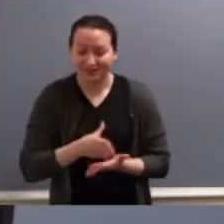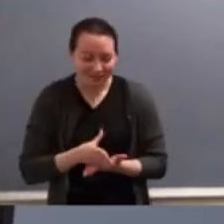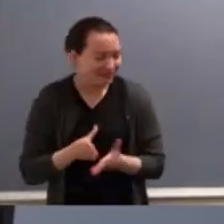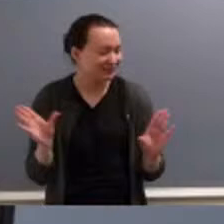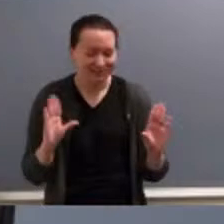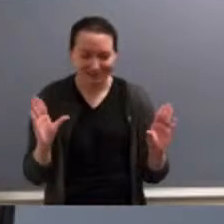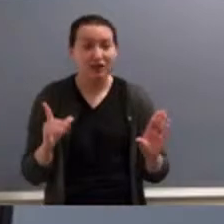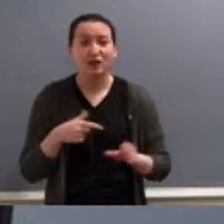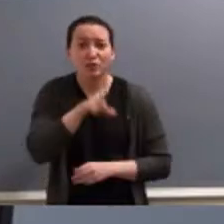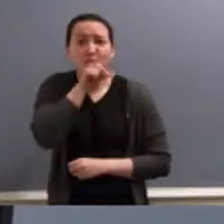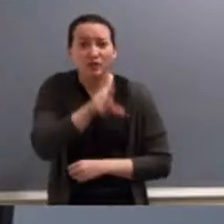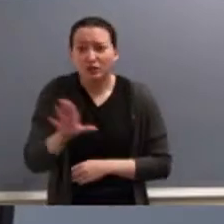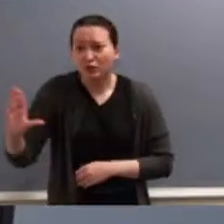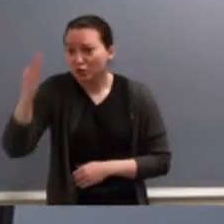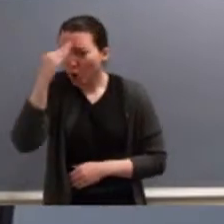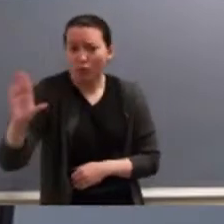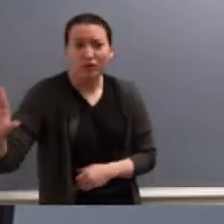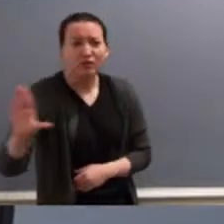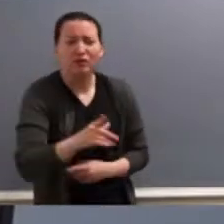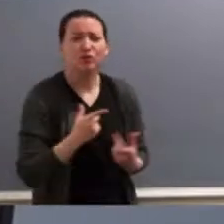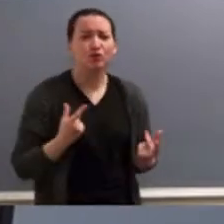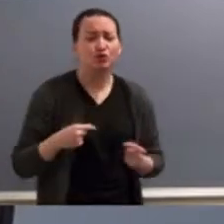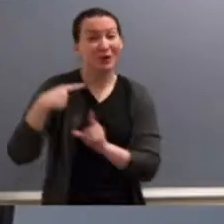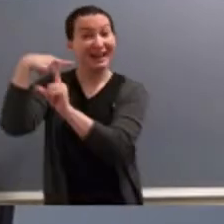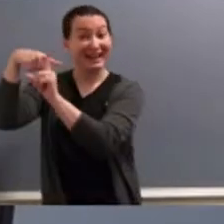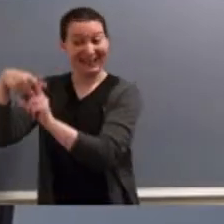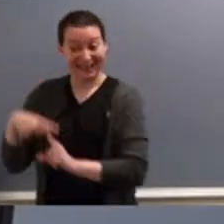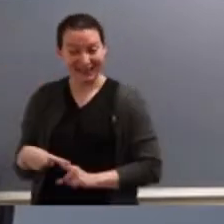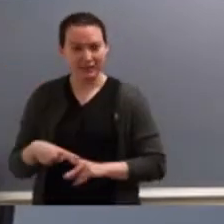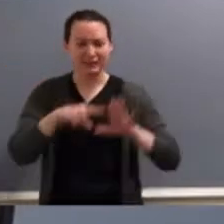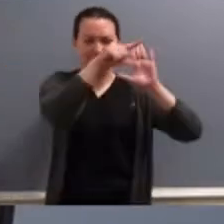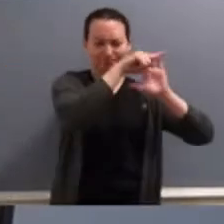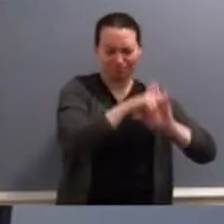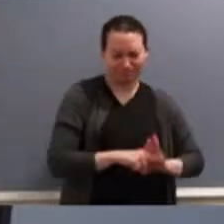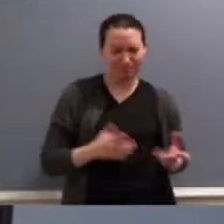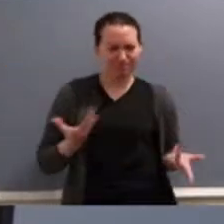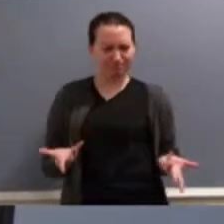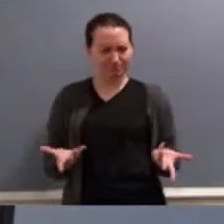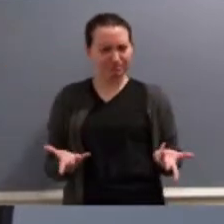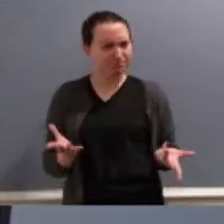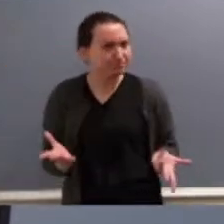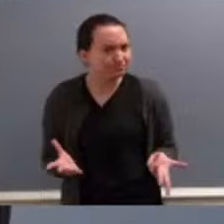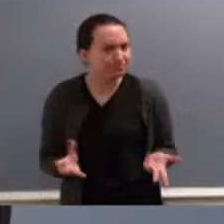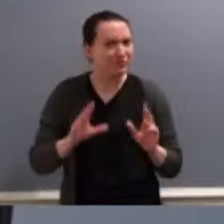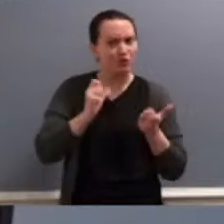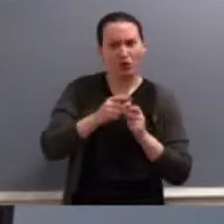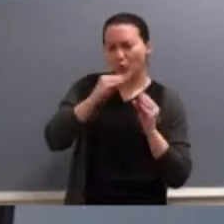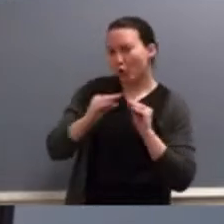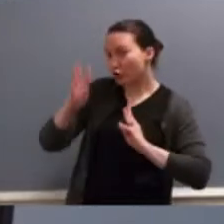we really want to know what are we doing well what do we need to do differently or more creatively so